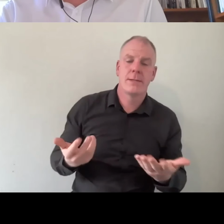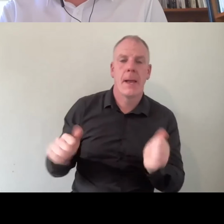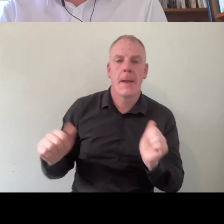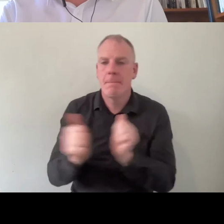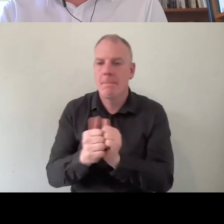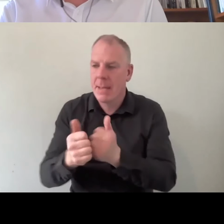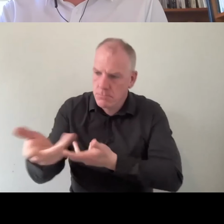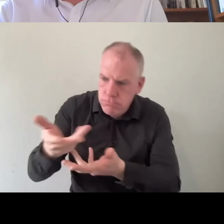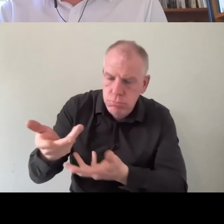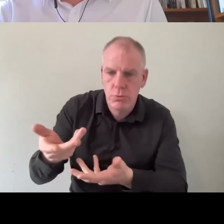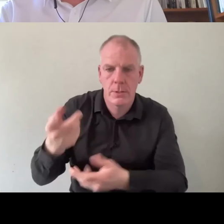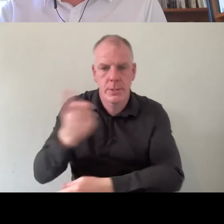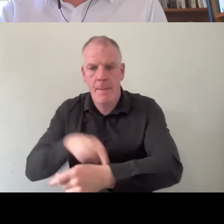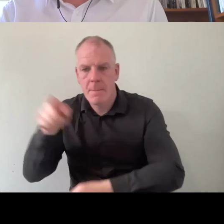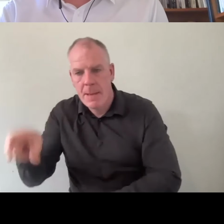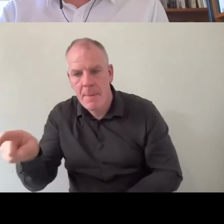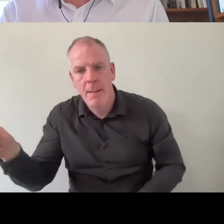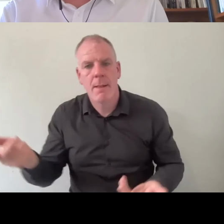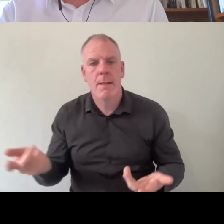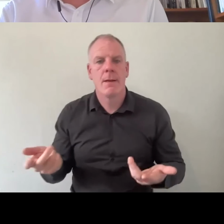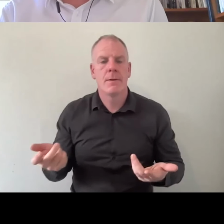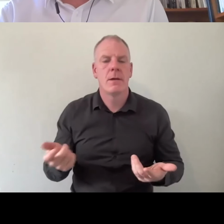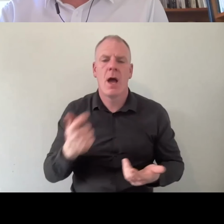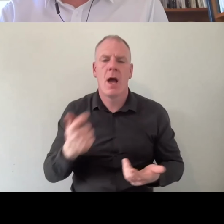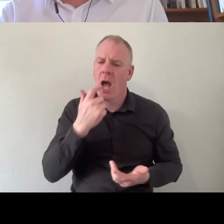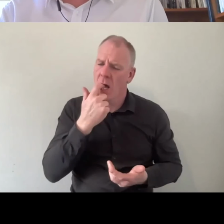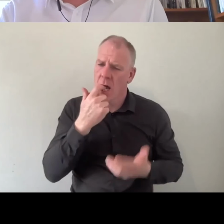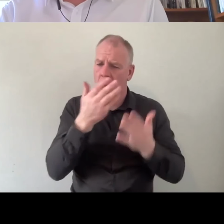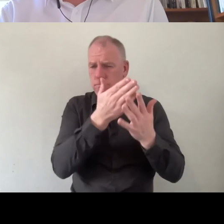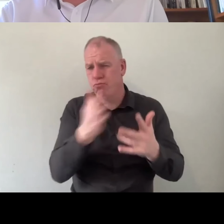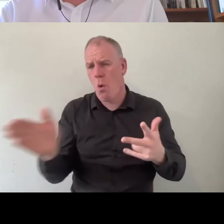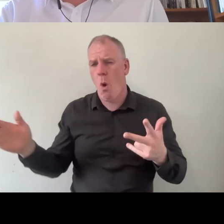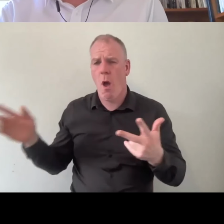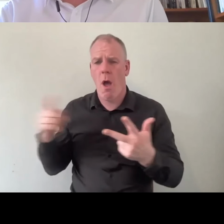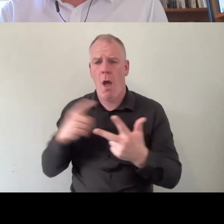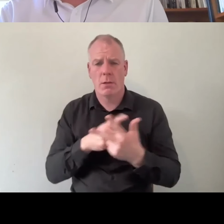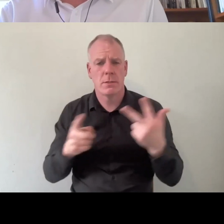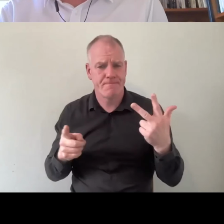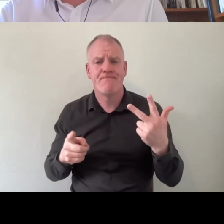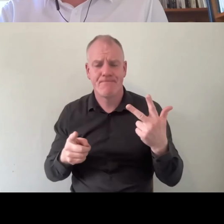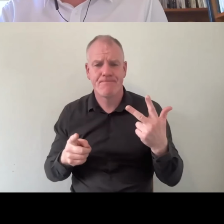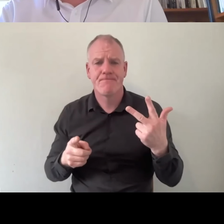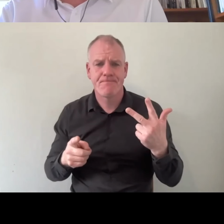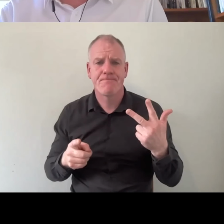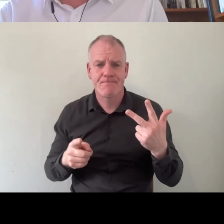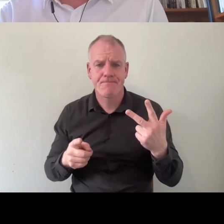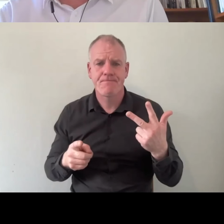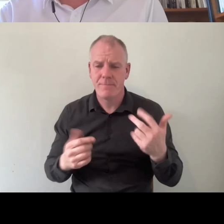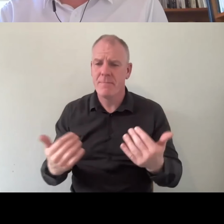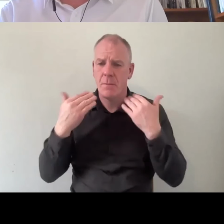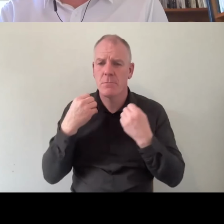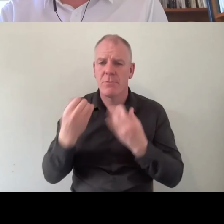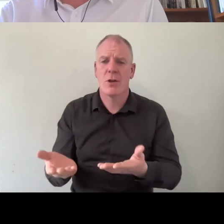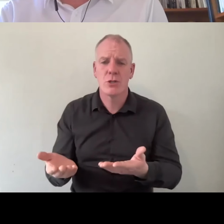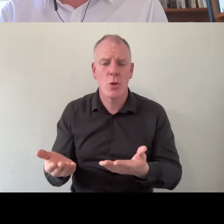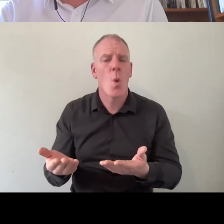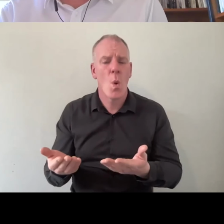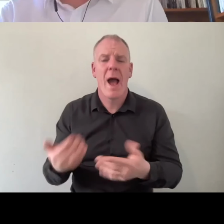So, it's a really wide area and it really impacts on the needs of all your visitors,